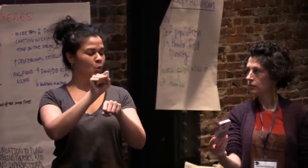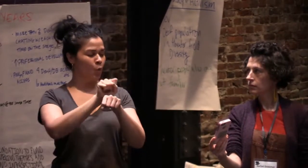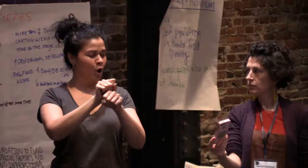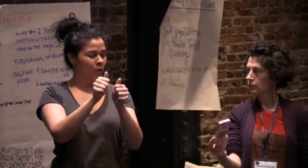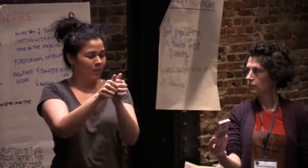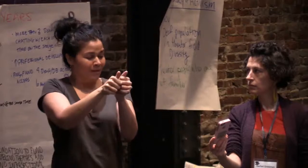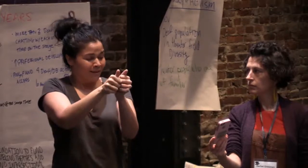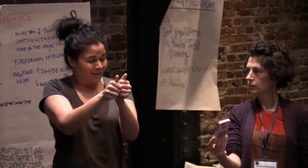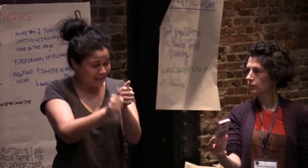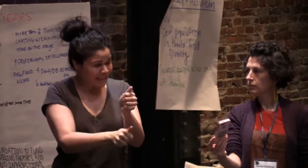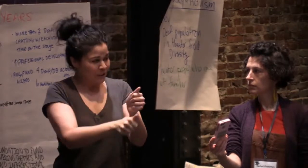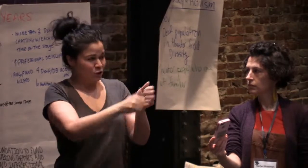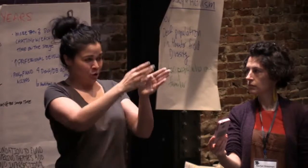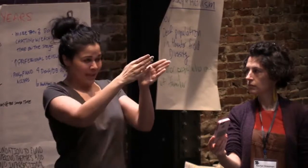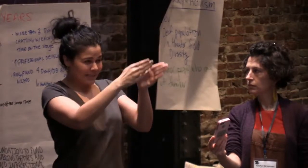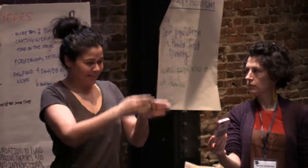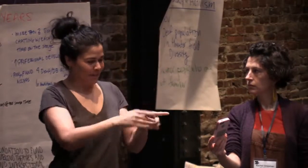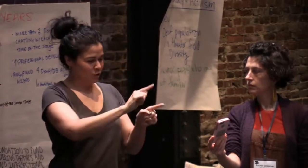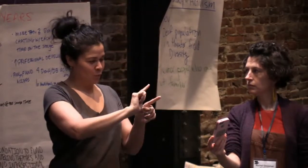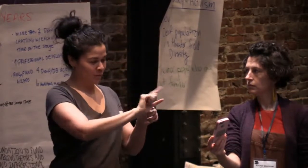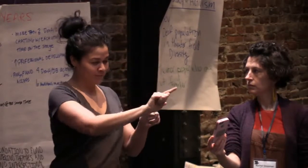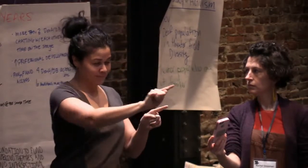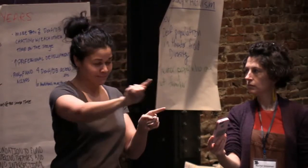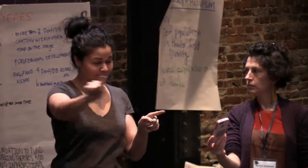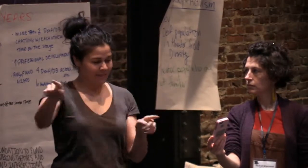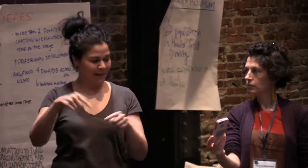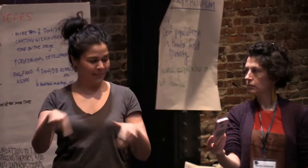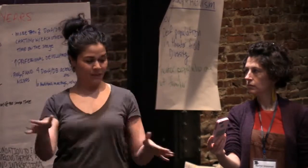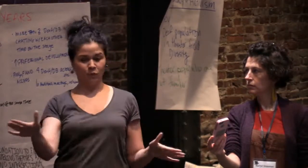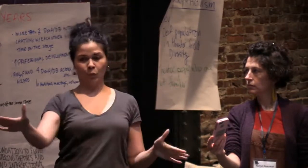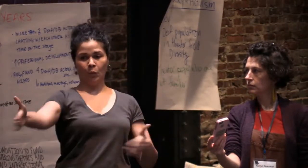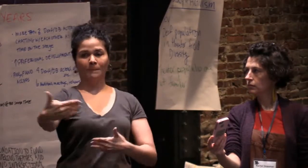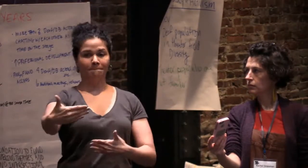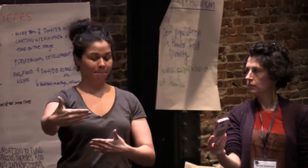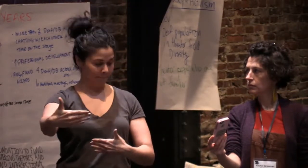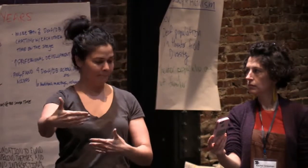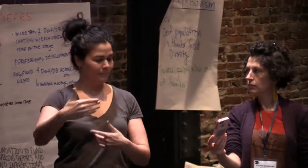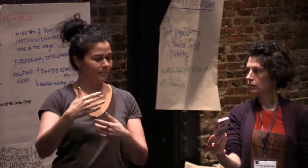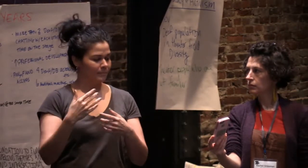Annie says that she is committed to work with each individual in this room